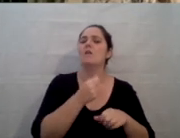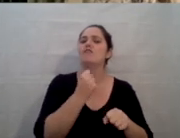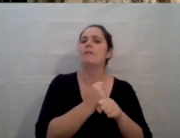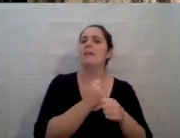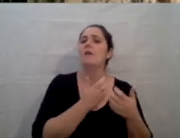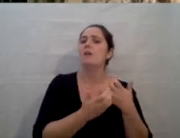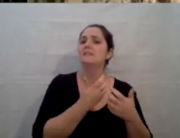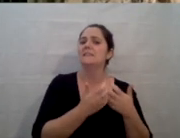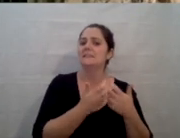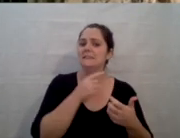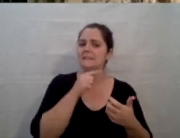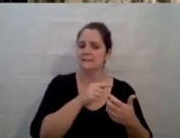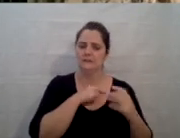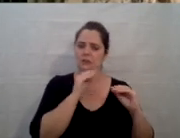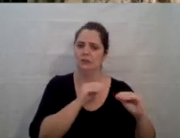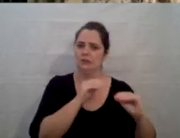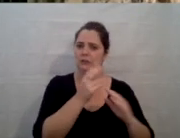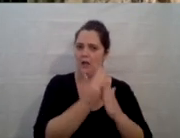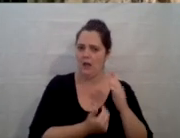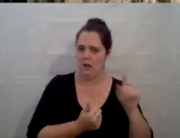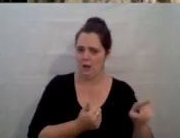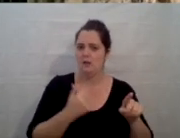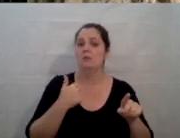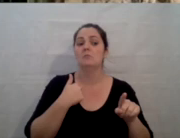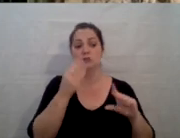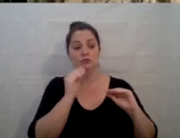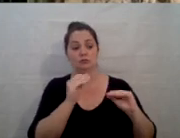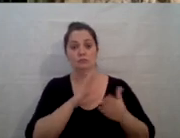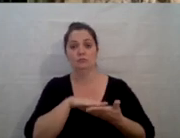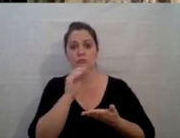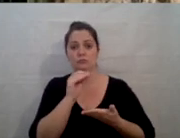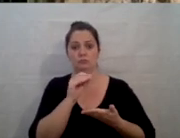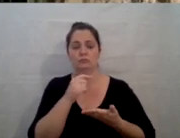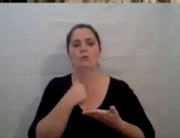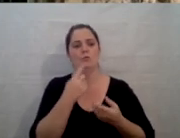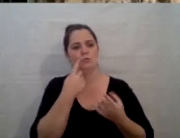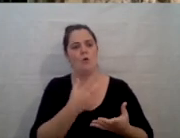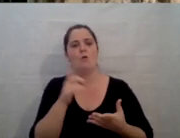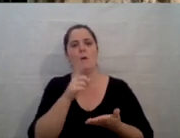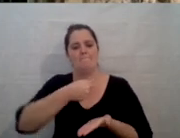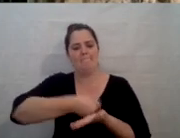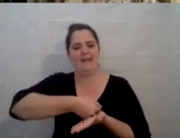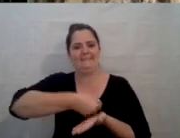I teach students there life drawing, always begin with one basic skill and that basic skill is called sighting